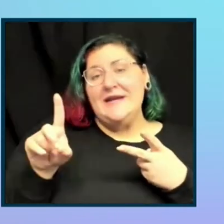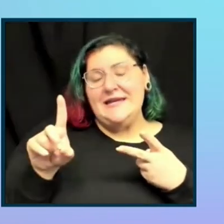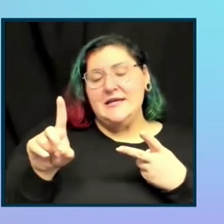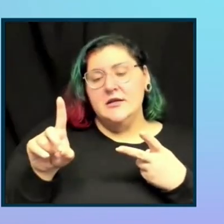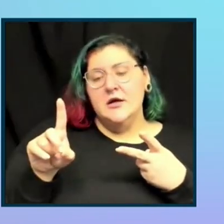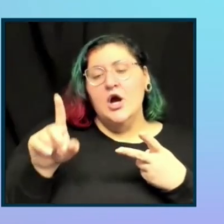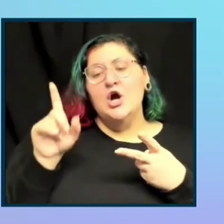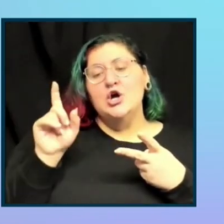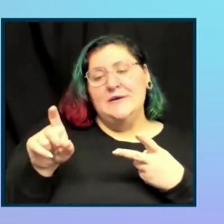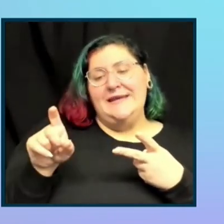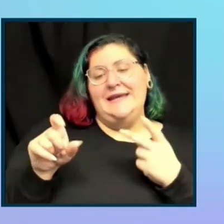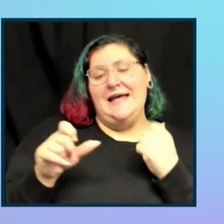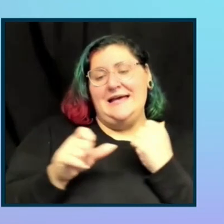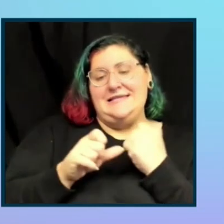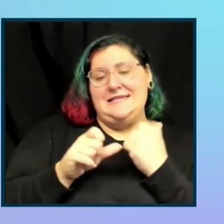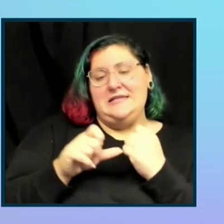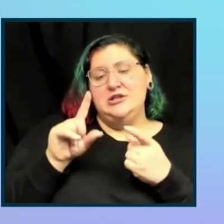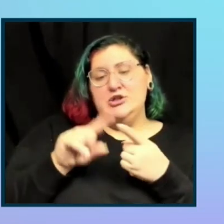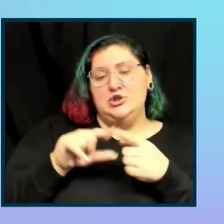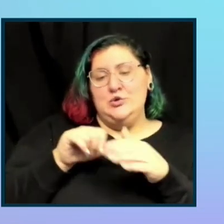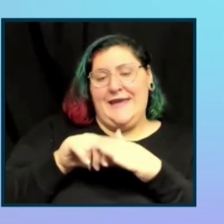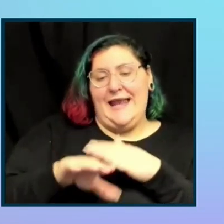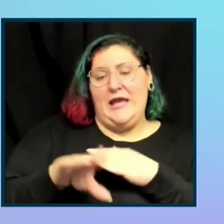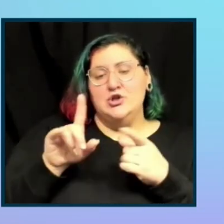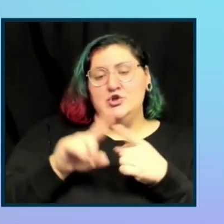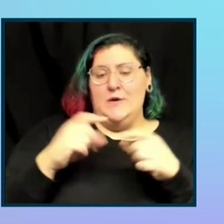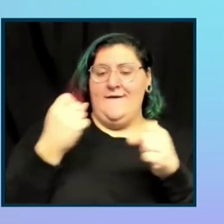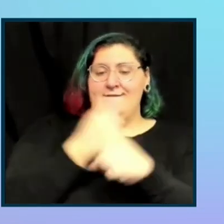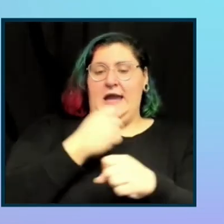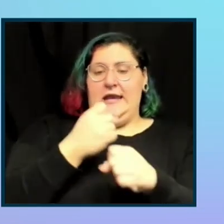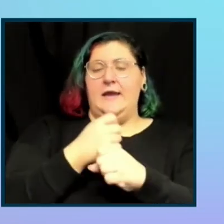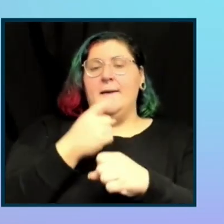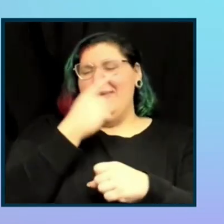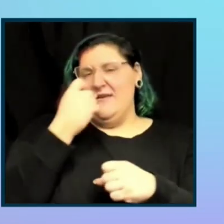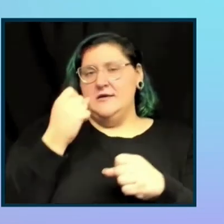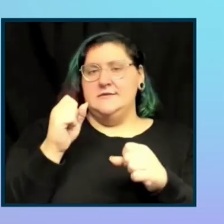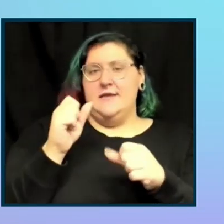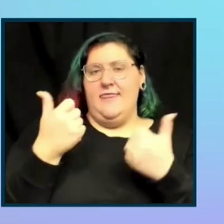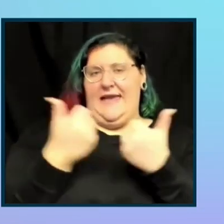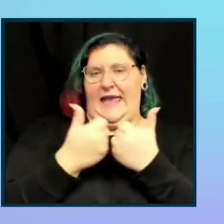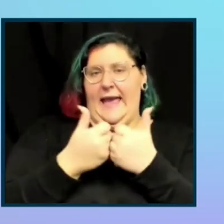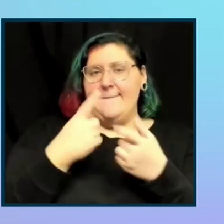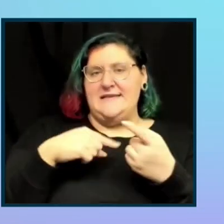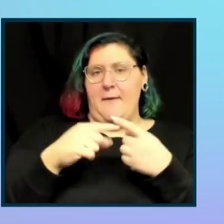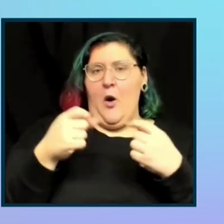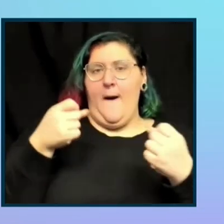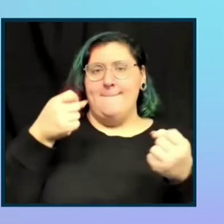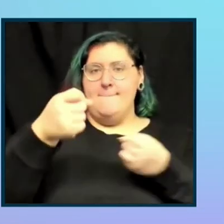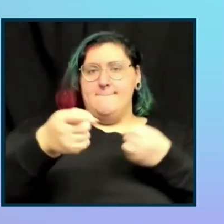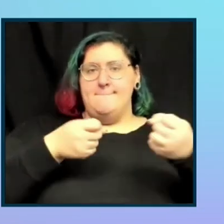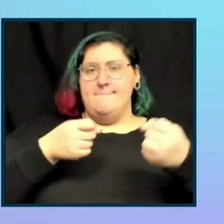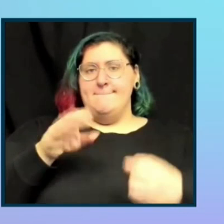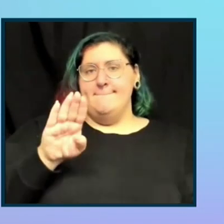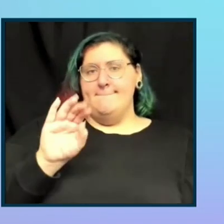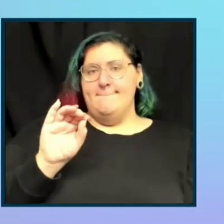'cause it's a boxing game, but once I was in a fight, the actual sort of blocking and then retaliatory punching